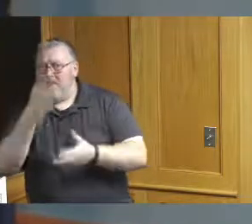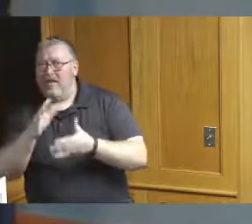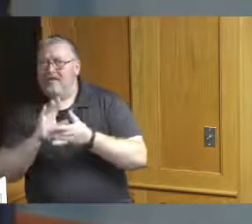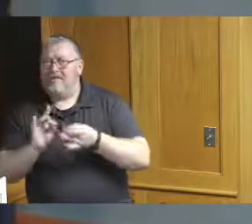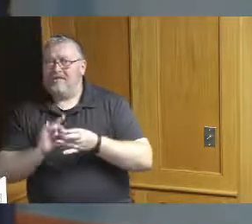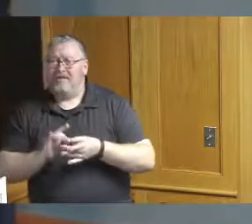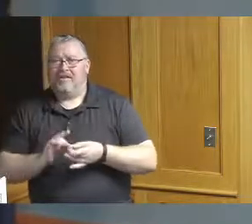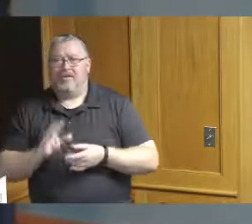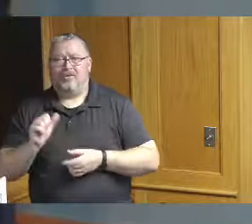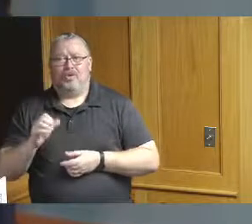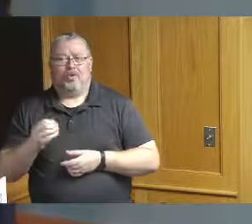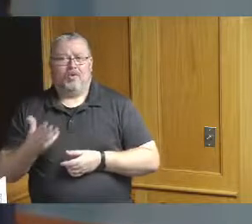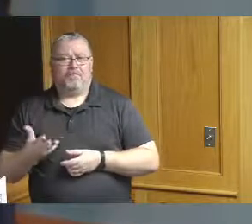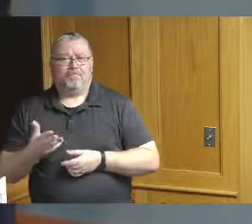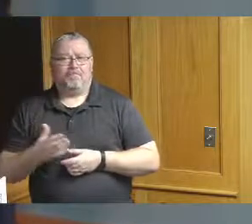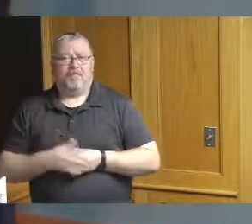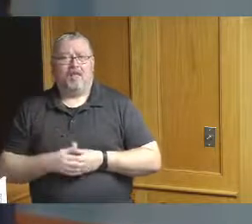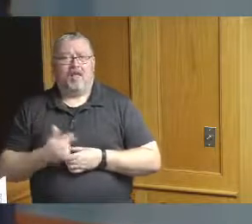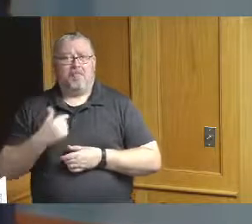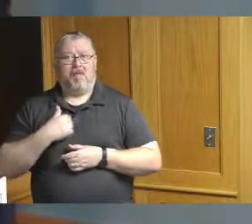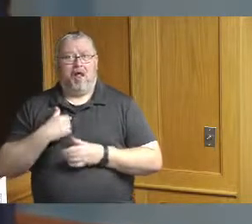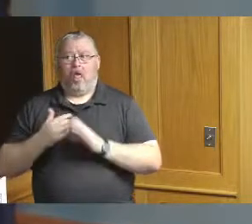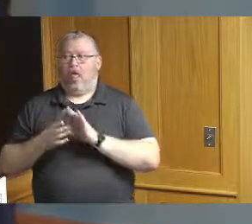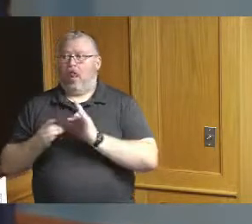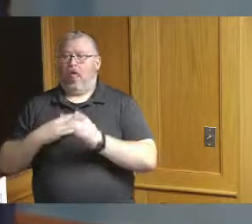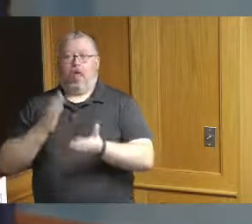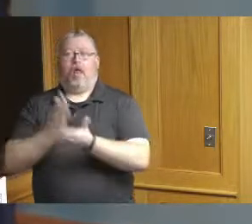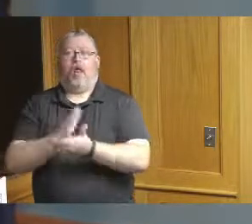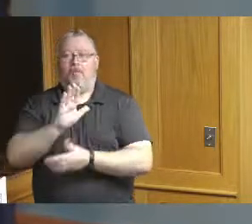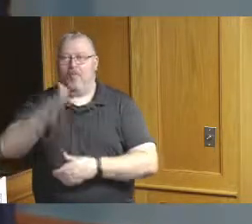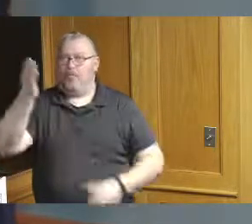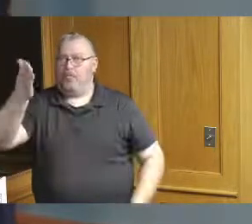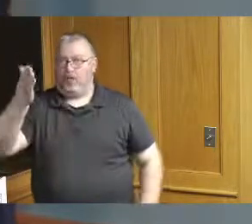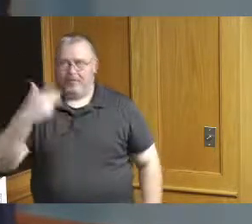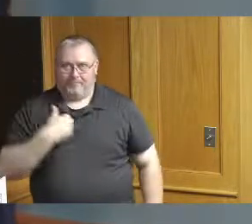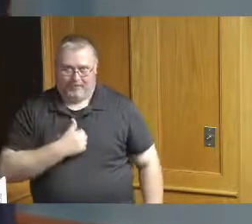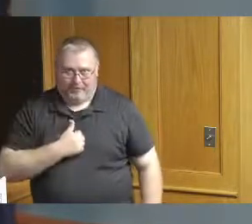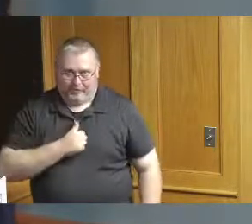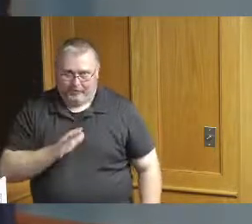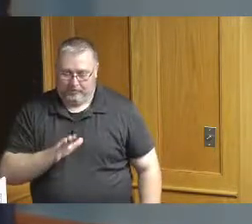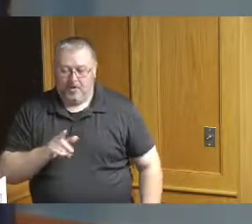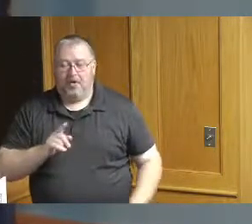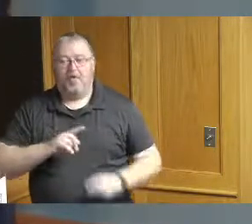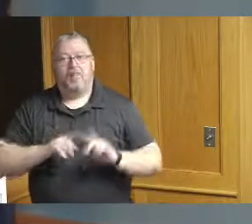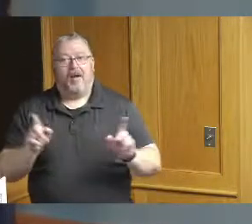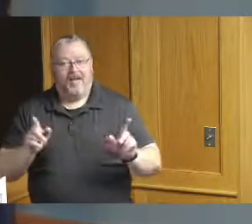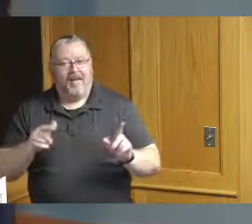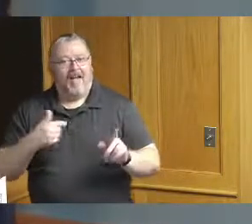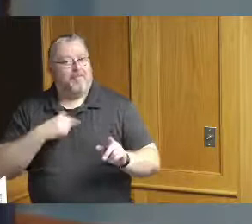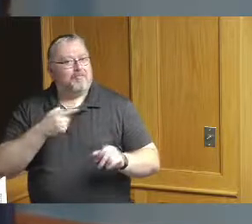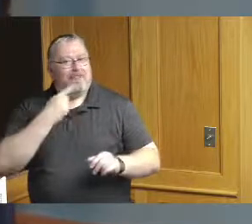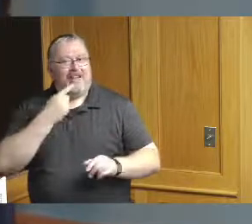and so um and so me talking stop your presentation basically but I'm just saying we can go on and try